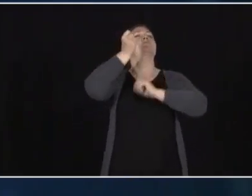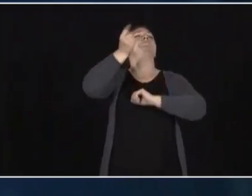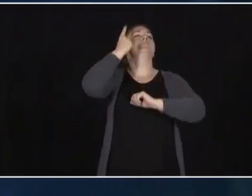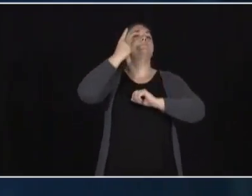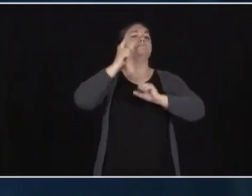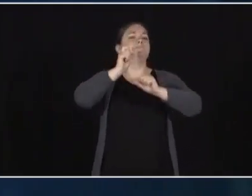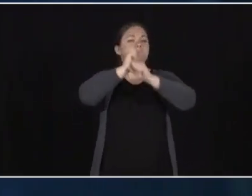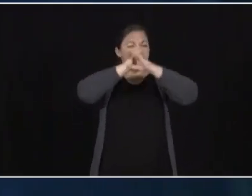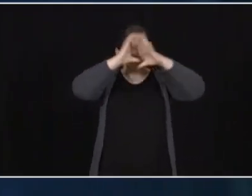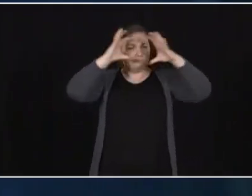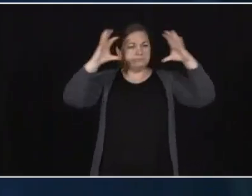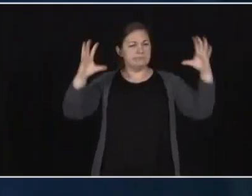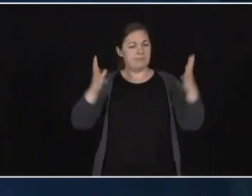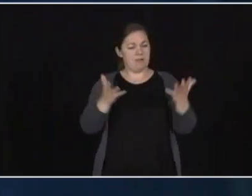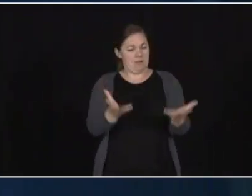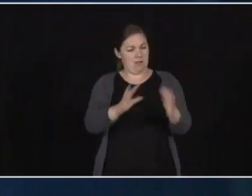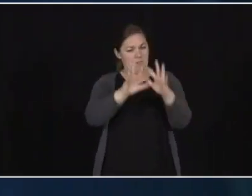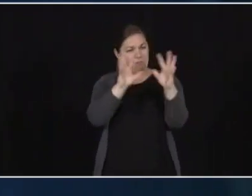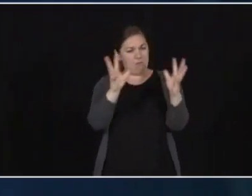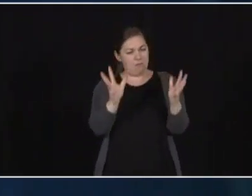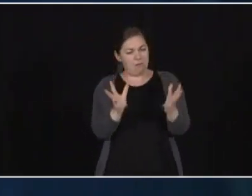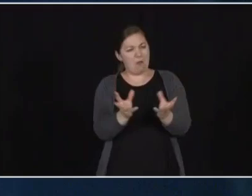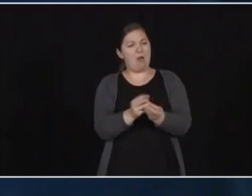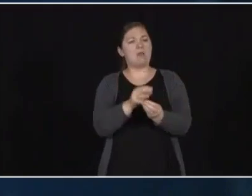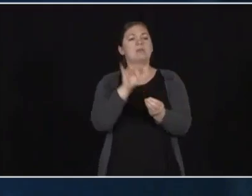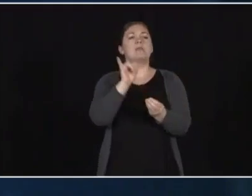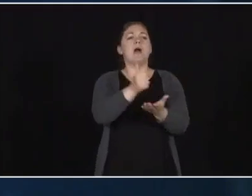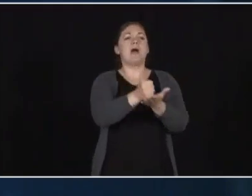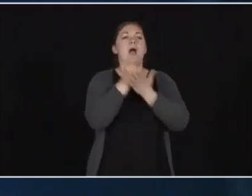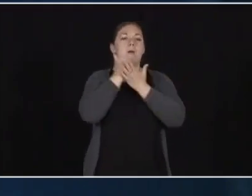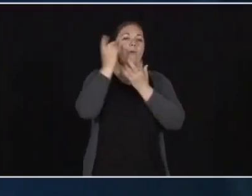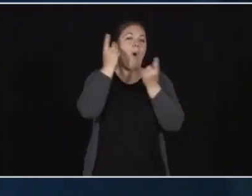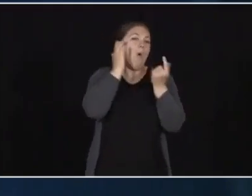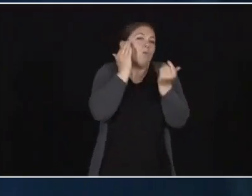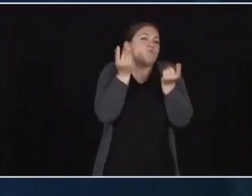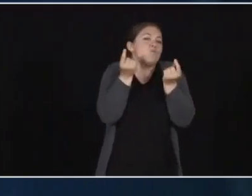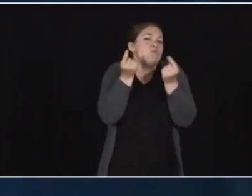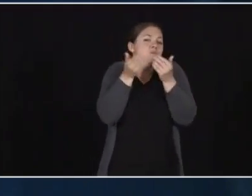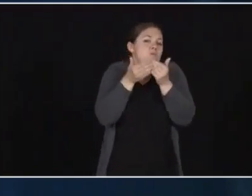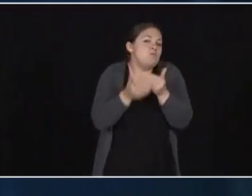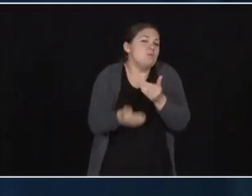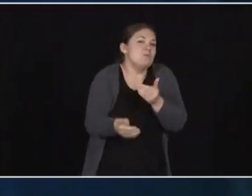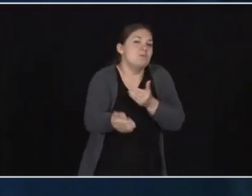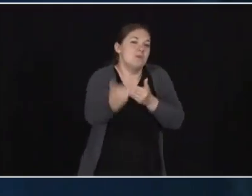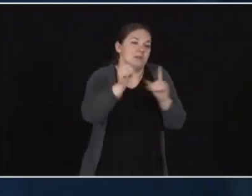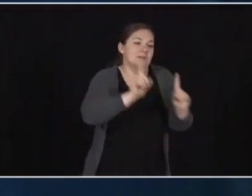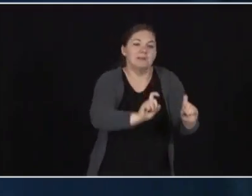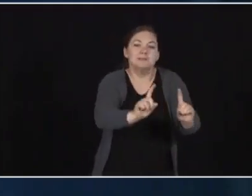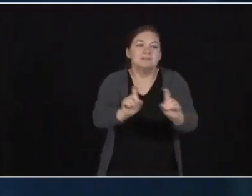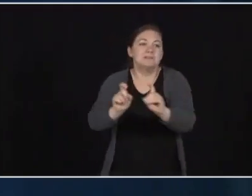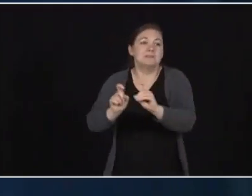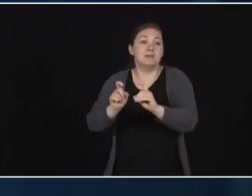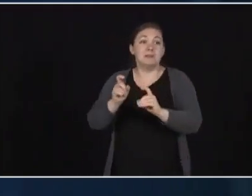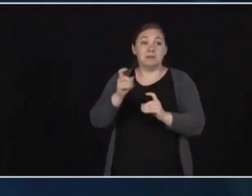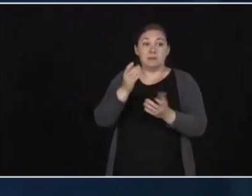. We make best efforts to understand the results from all of those tests which will then inform further testing within that particular setting or